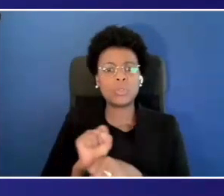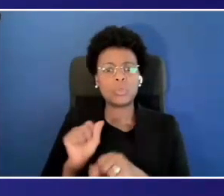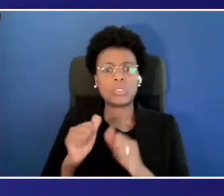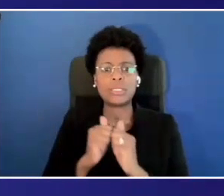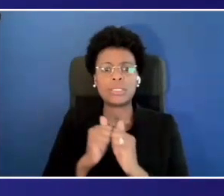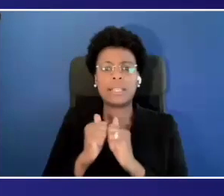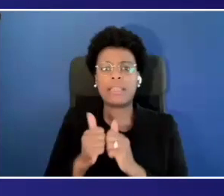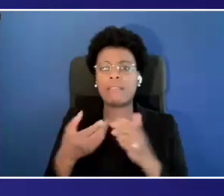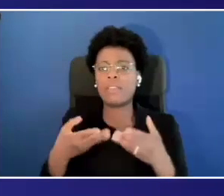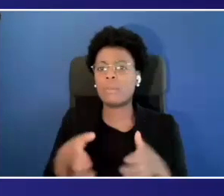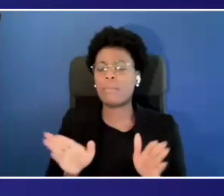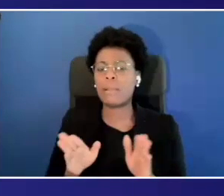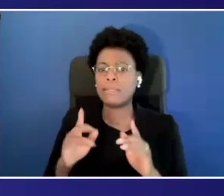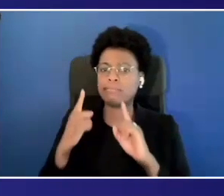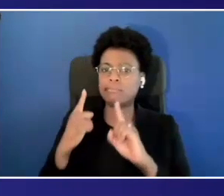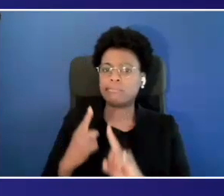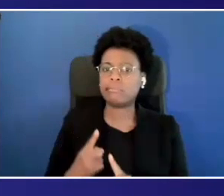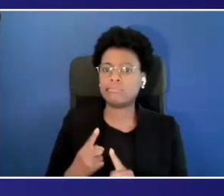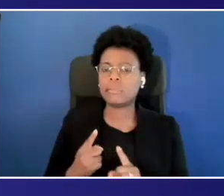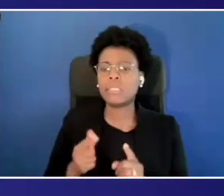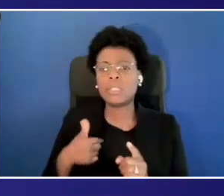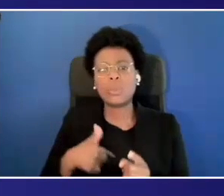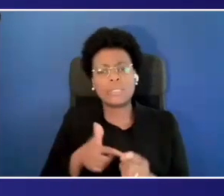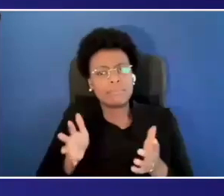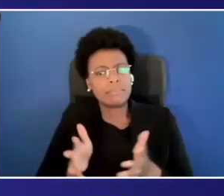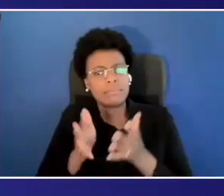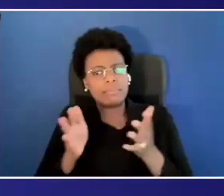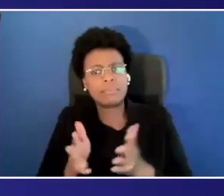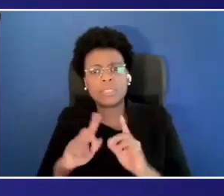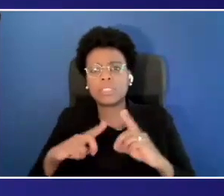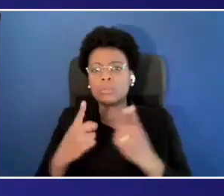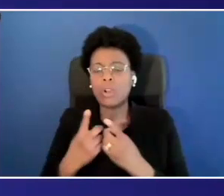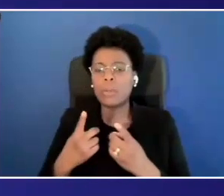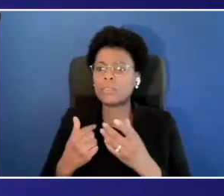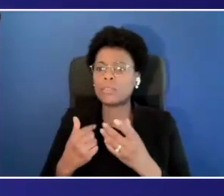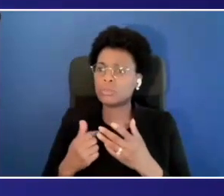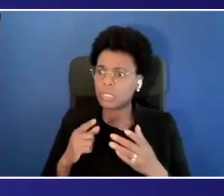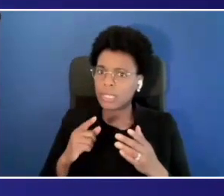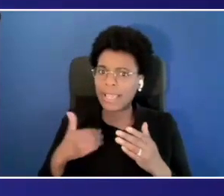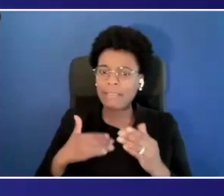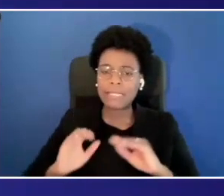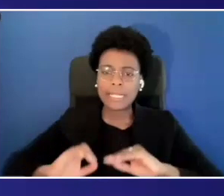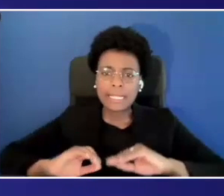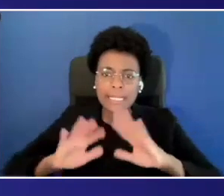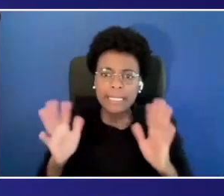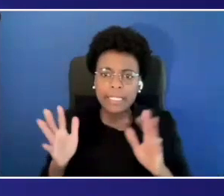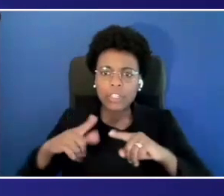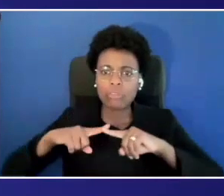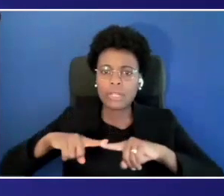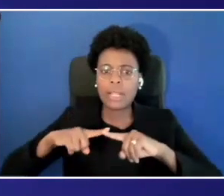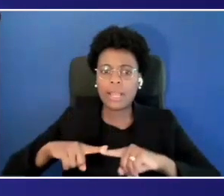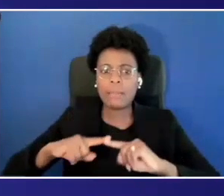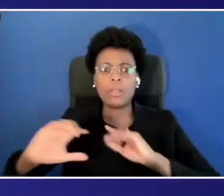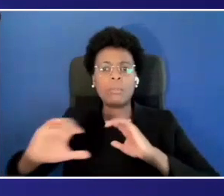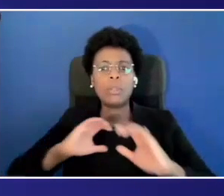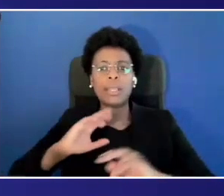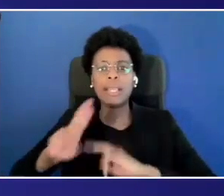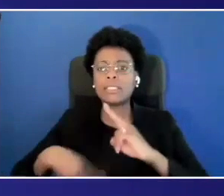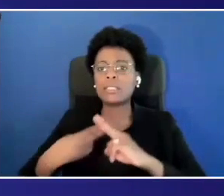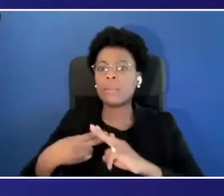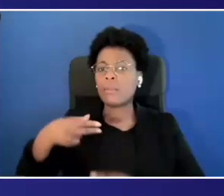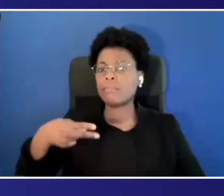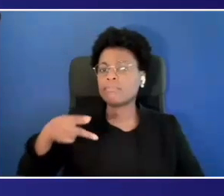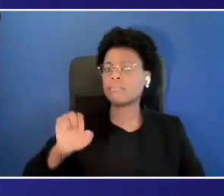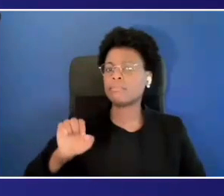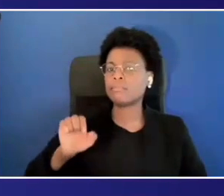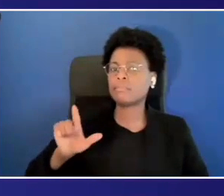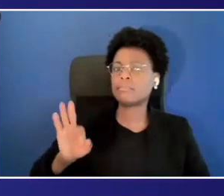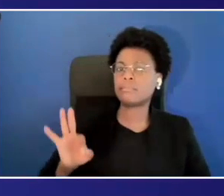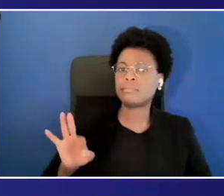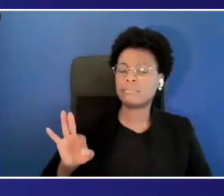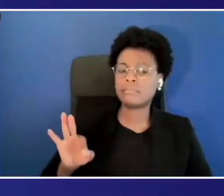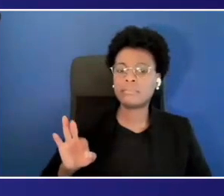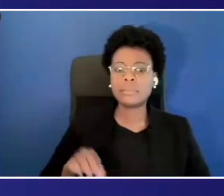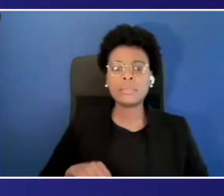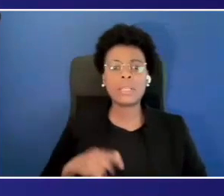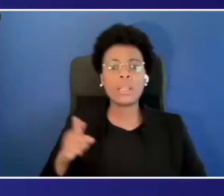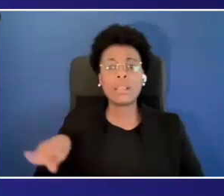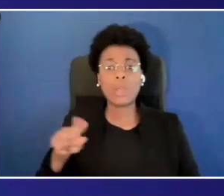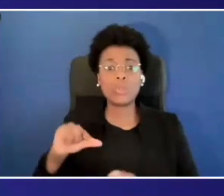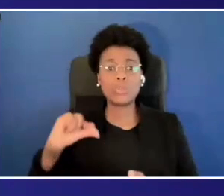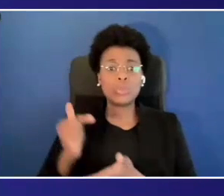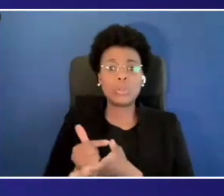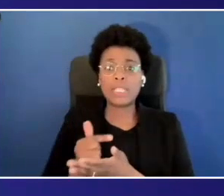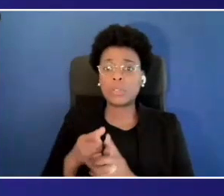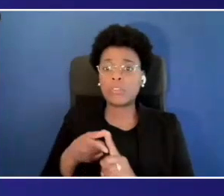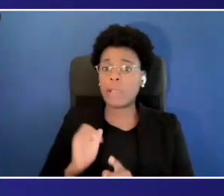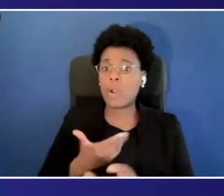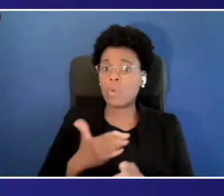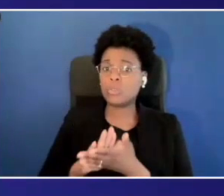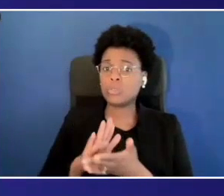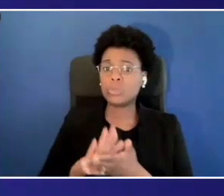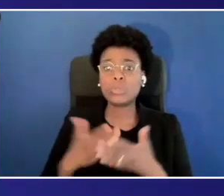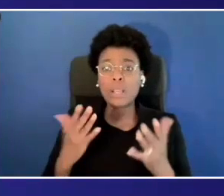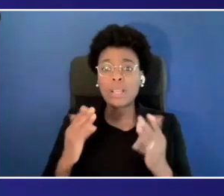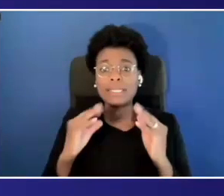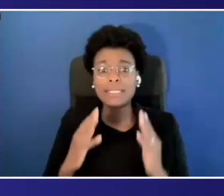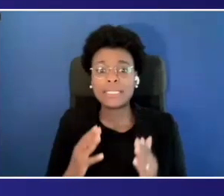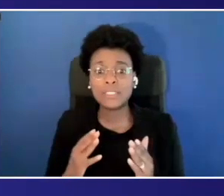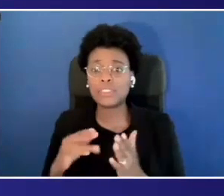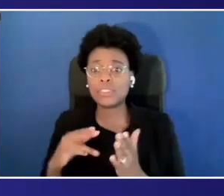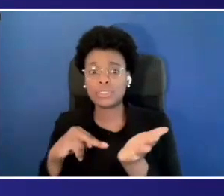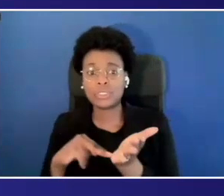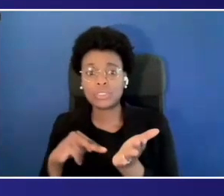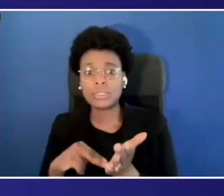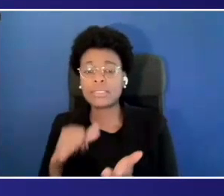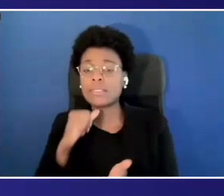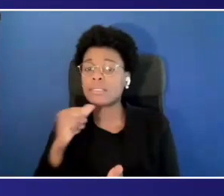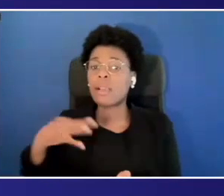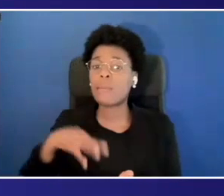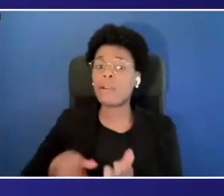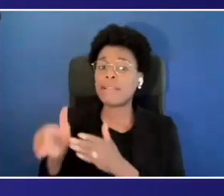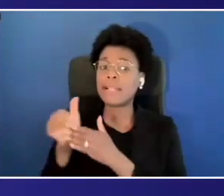First, st we urge the department to prioritize clear and reliable communication around public service loan forgiveness. Graduates of our institutions, service teachers, nurses, nonprofit leaders, and public servants across the country.